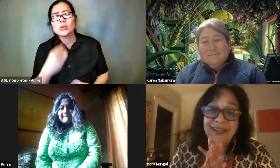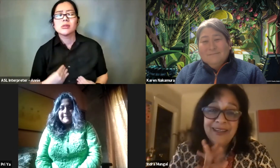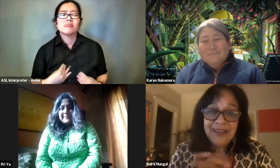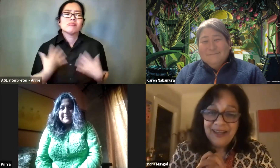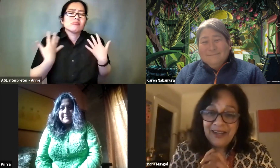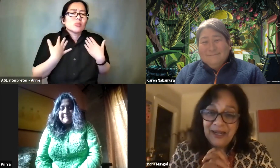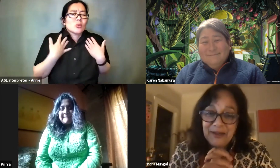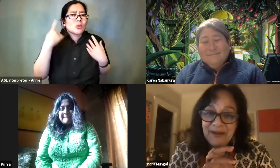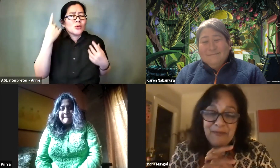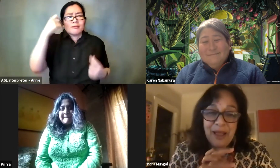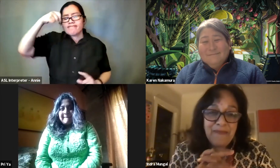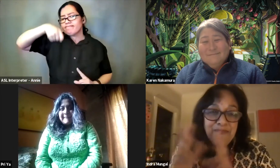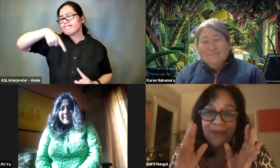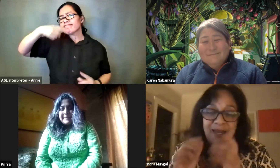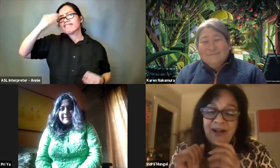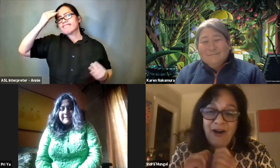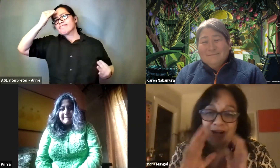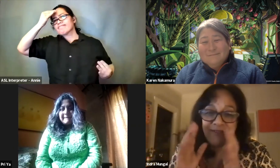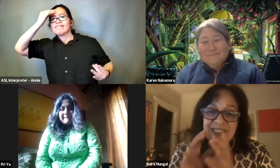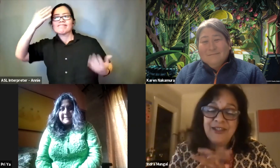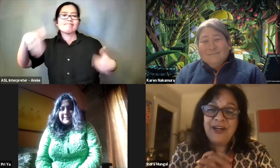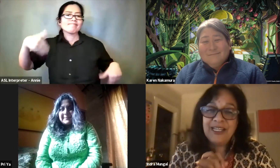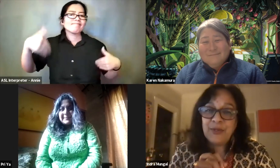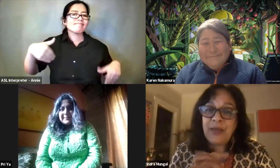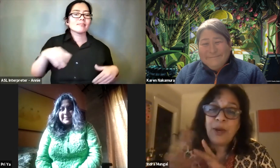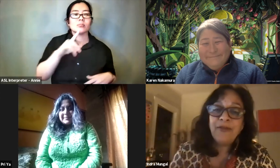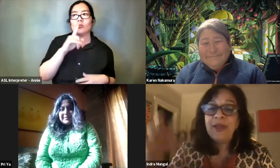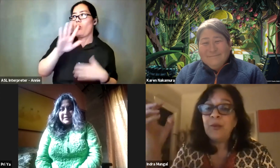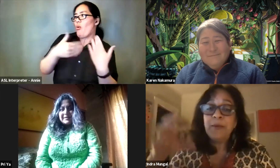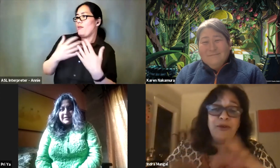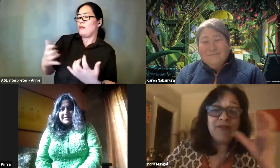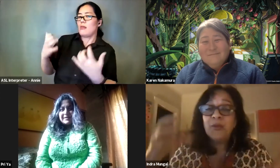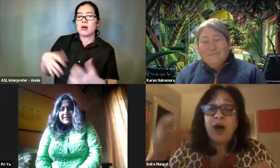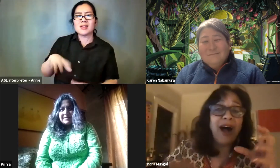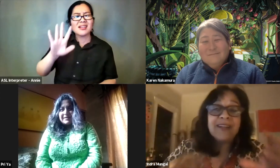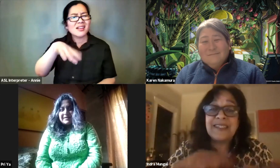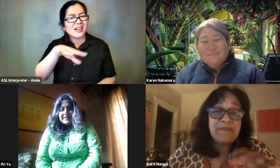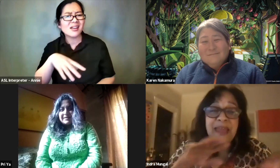Indra Mungal: I bet all of us in the audience for like when they remove the rocks make the